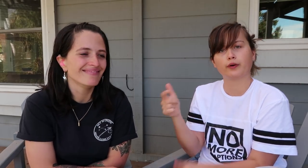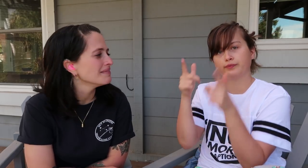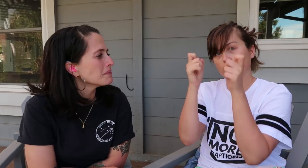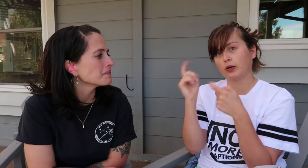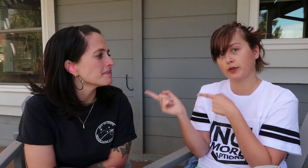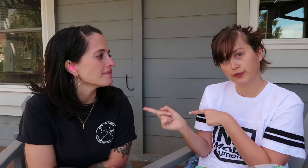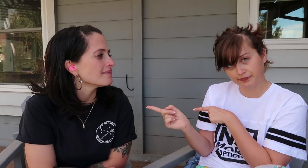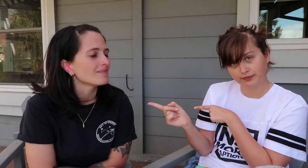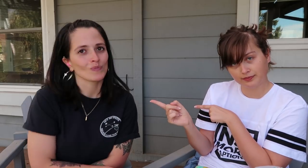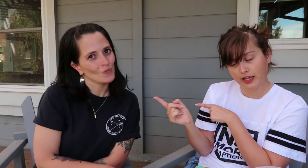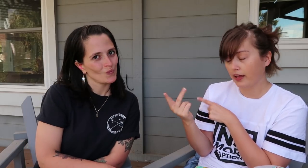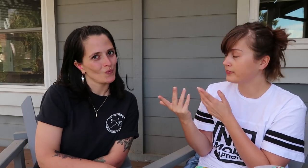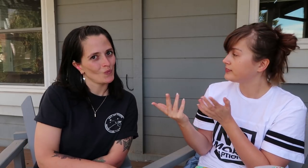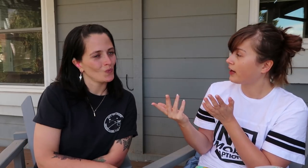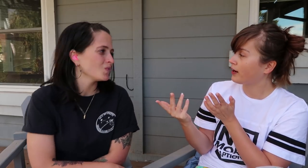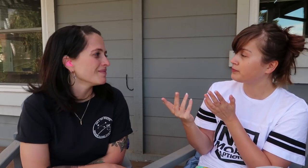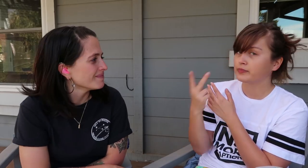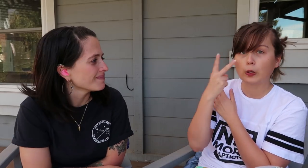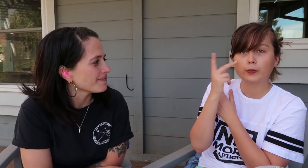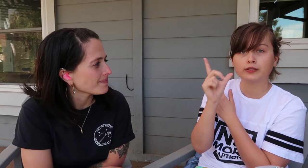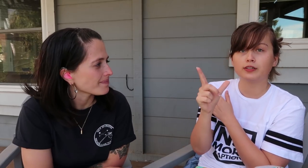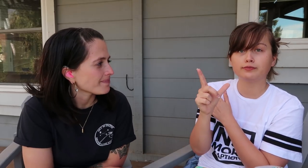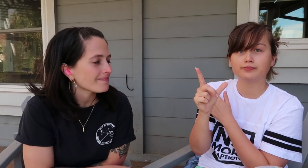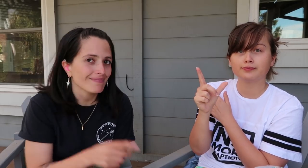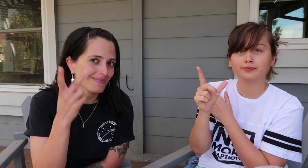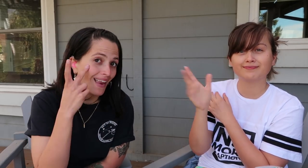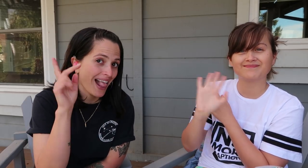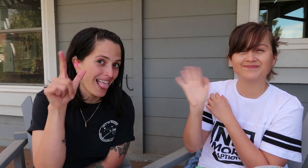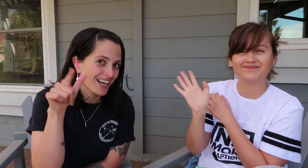So go subscribe to Jessica and we’ll see you later.